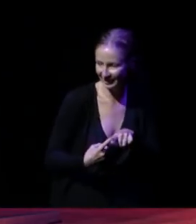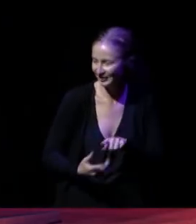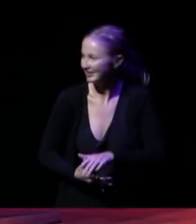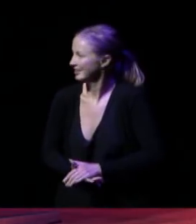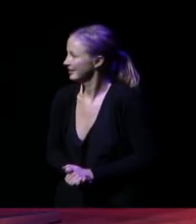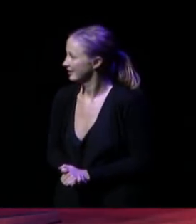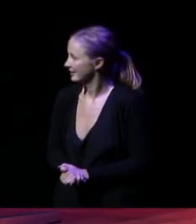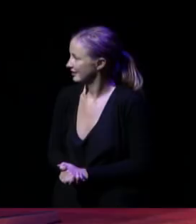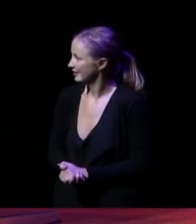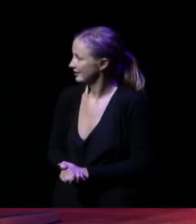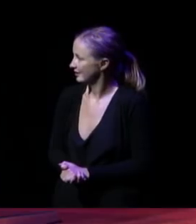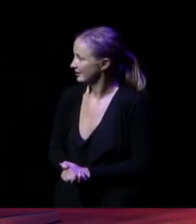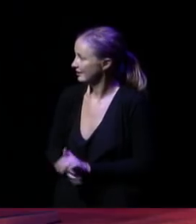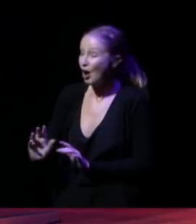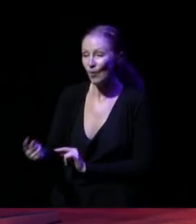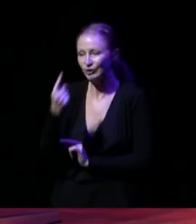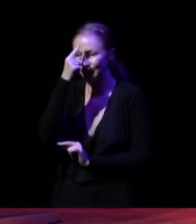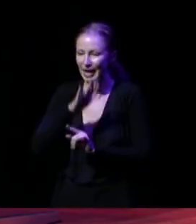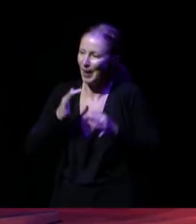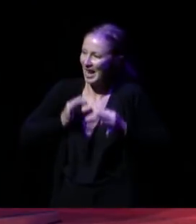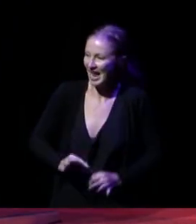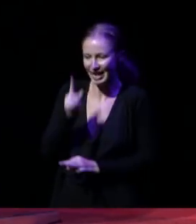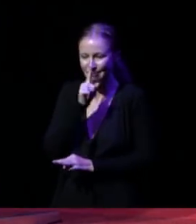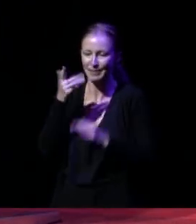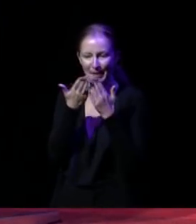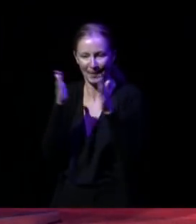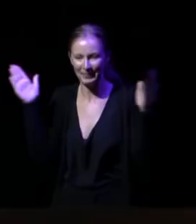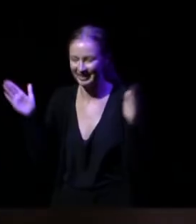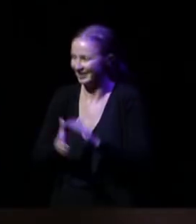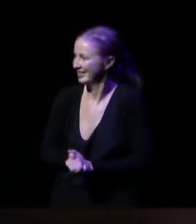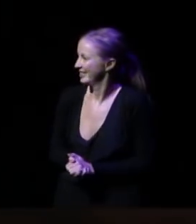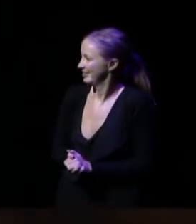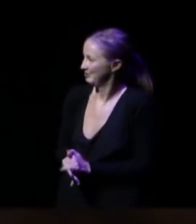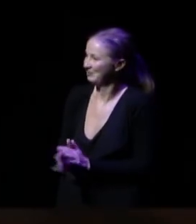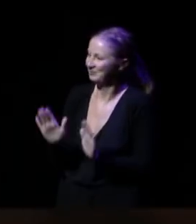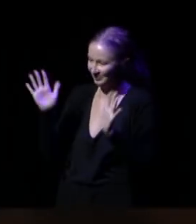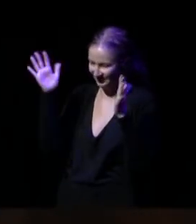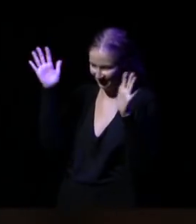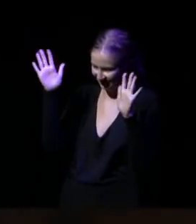What do you think about nude people in public? Fantastic, thank you!